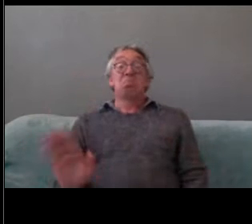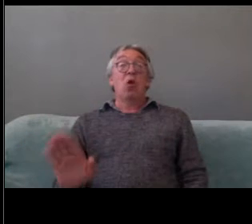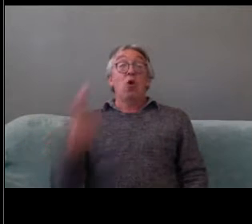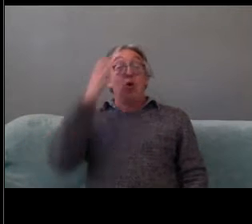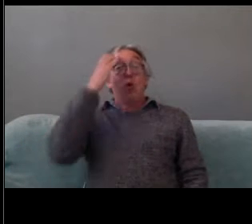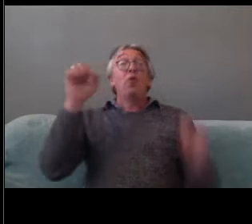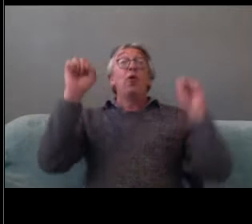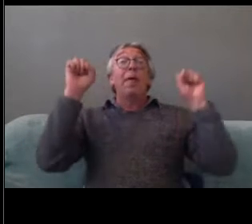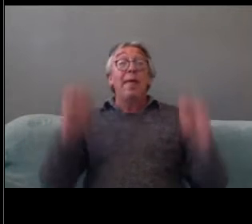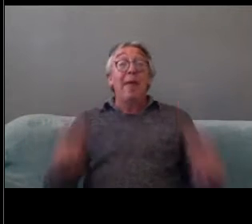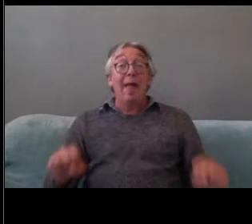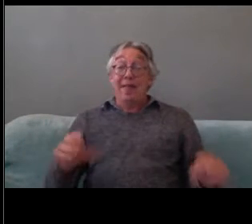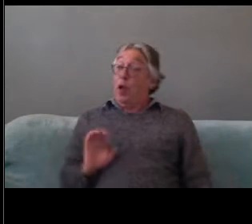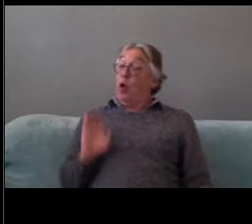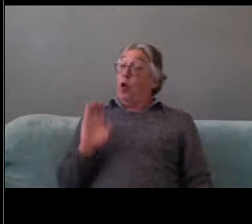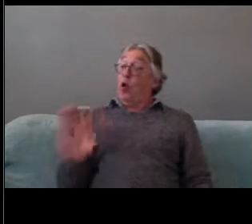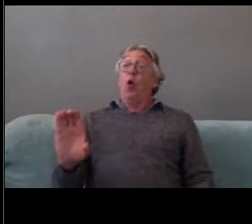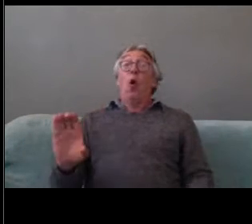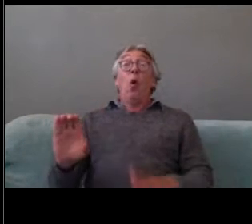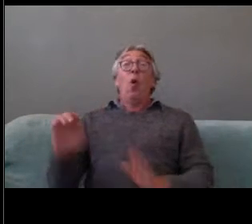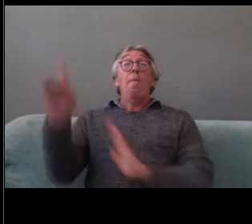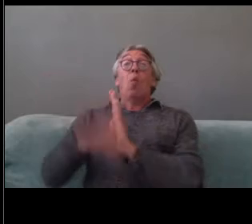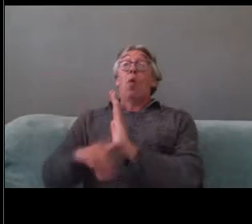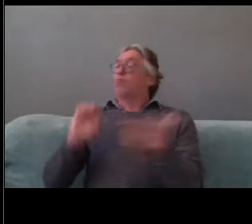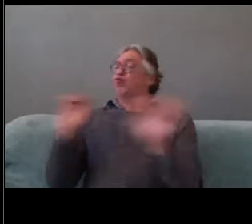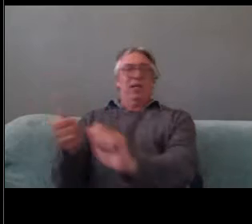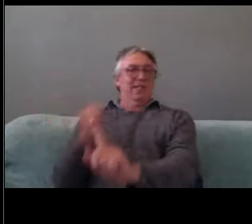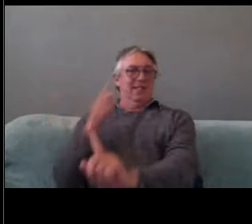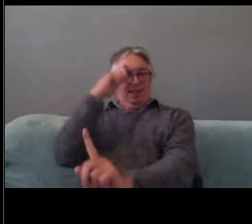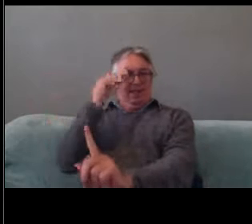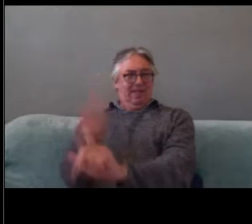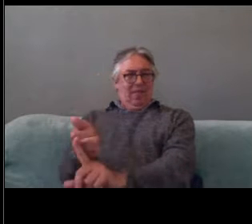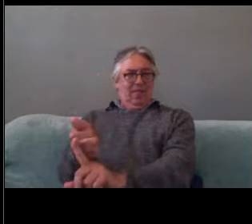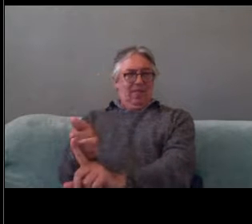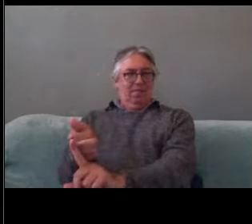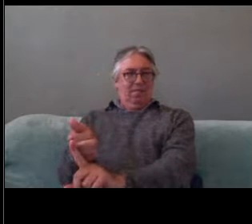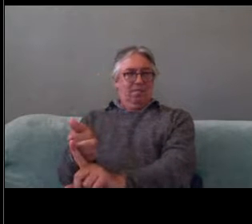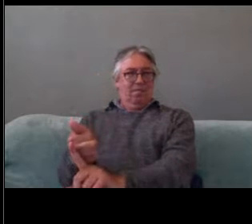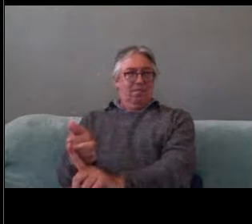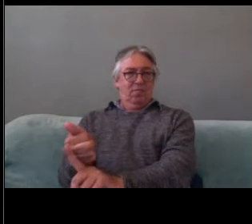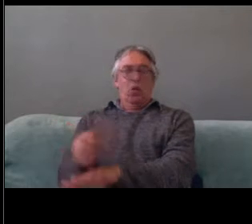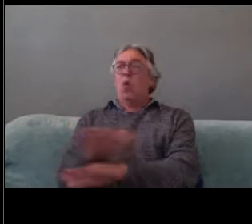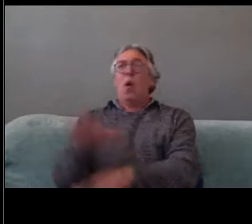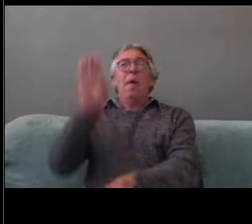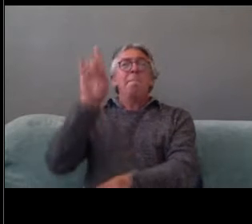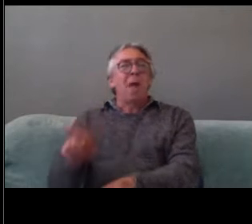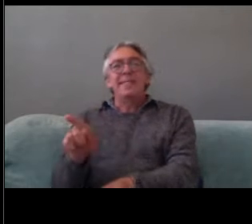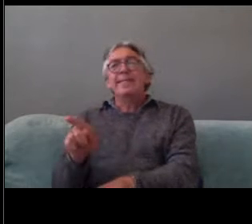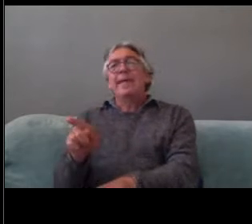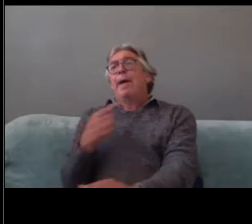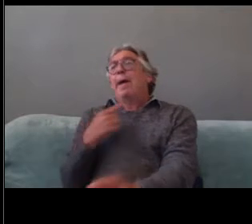We don't even actually need the Commission decision,